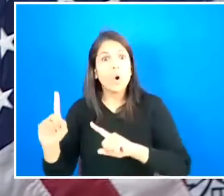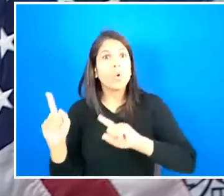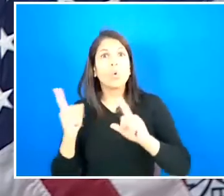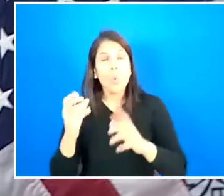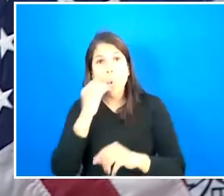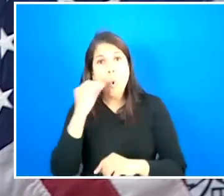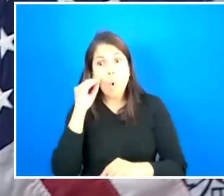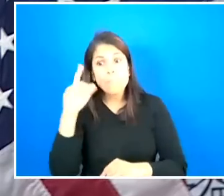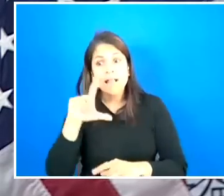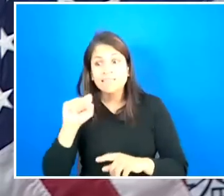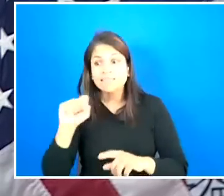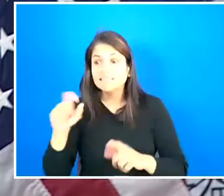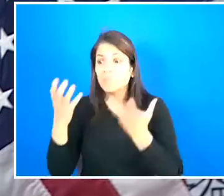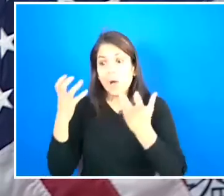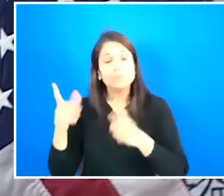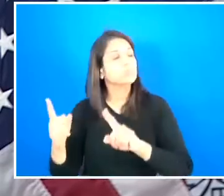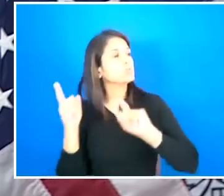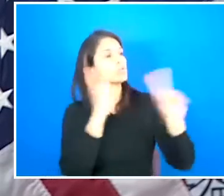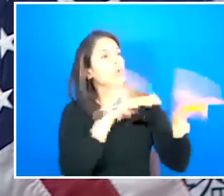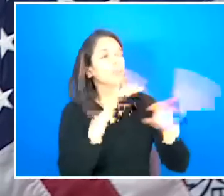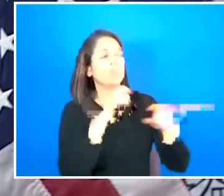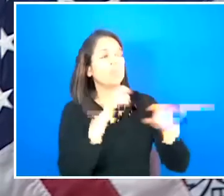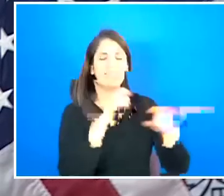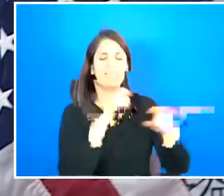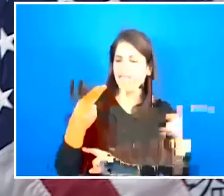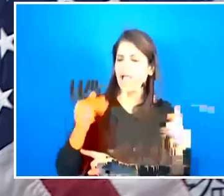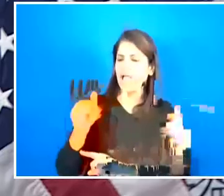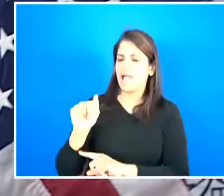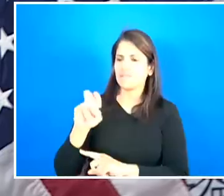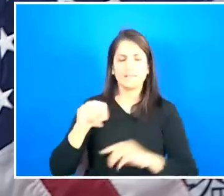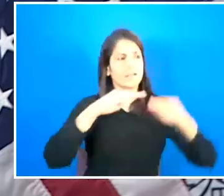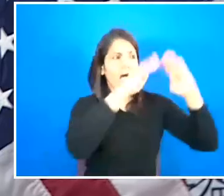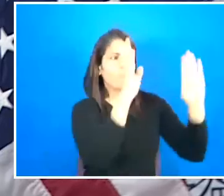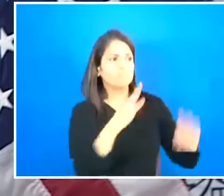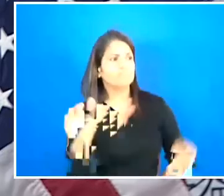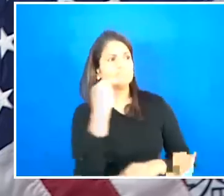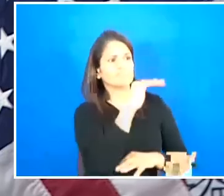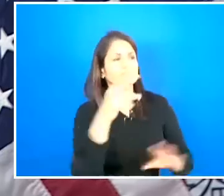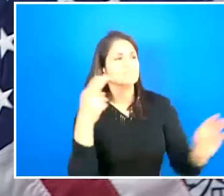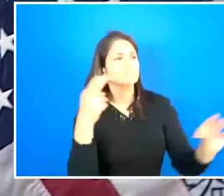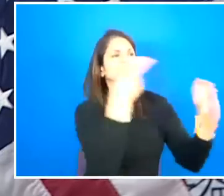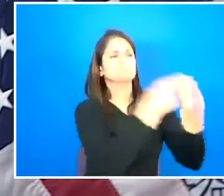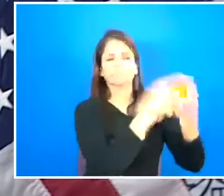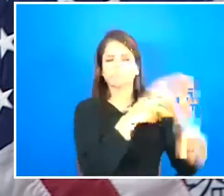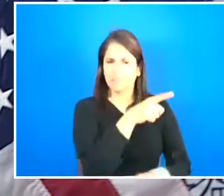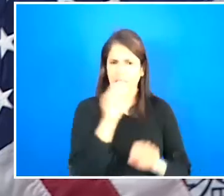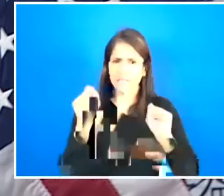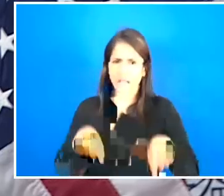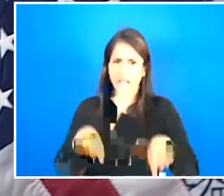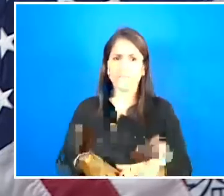SHARE AND THEN SEOM IT'S CONEY ISLAND, BROOKLYN